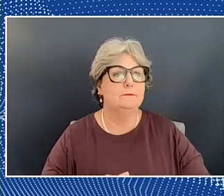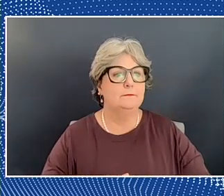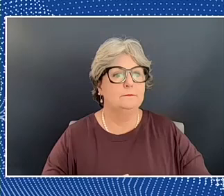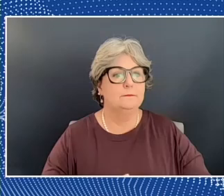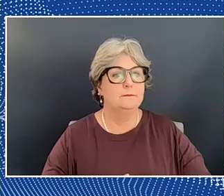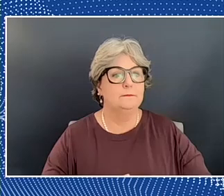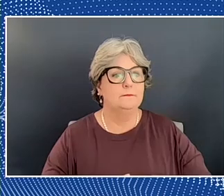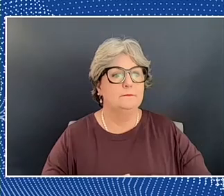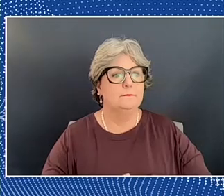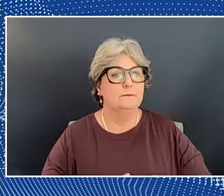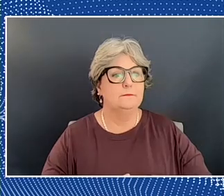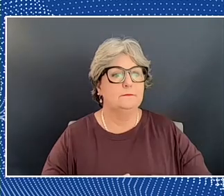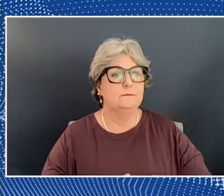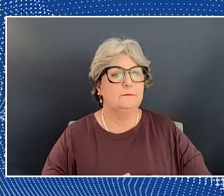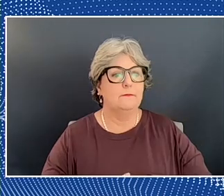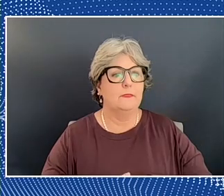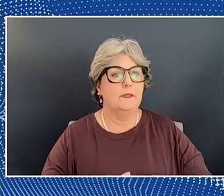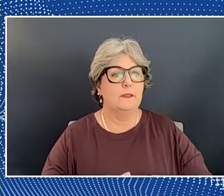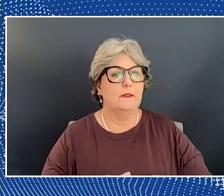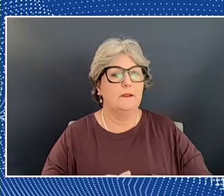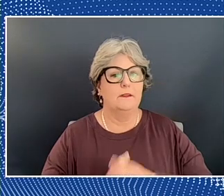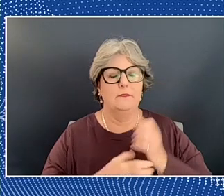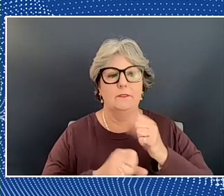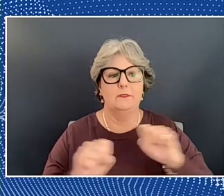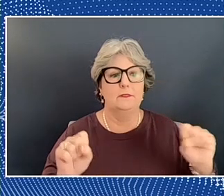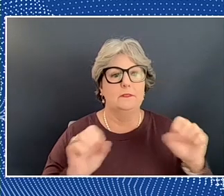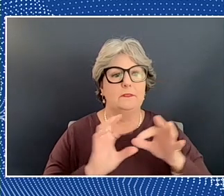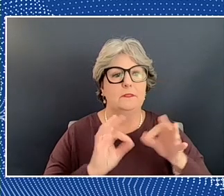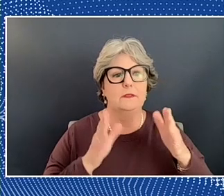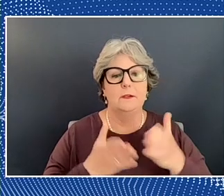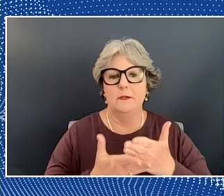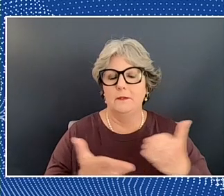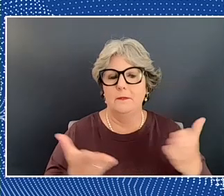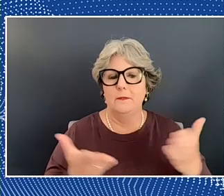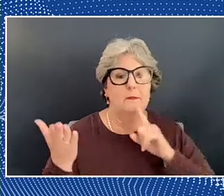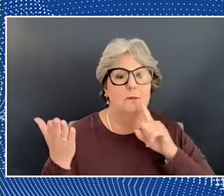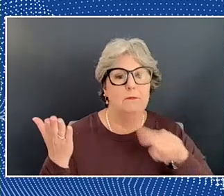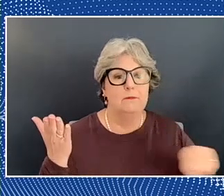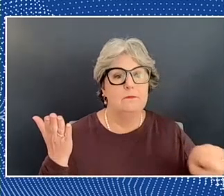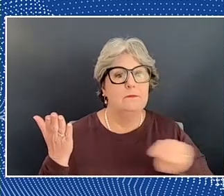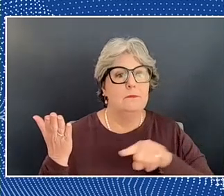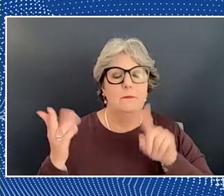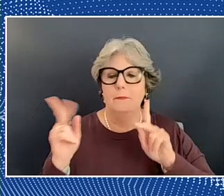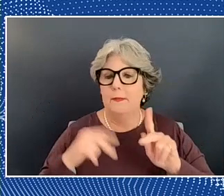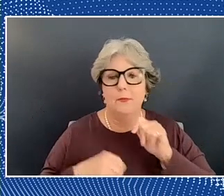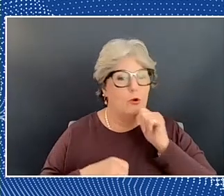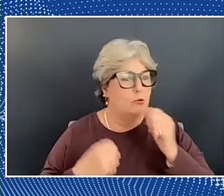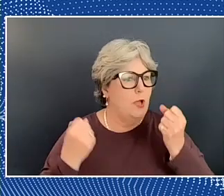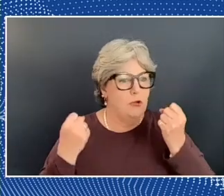So for the safety of our commentators, we just want to make sure that people are not driving. We couldn't tell if she was